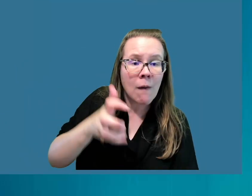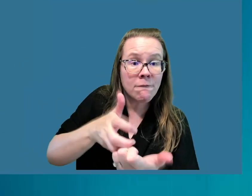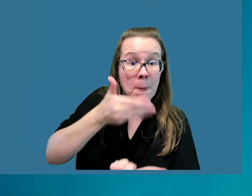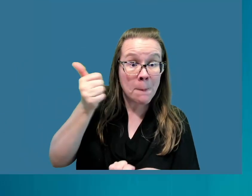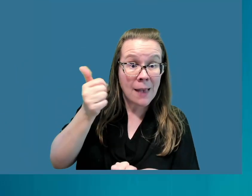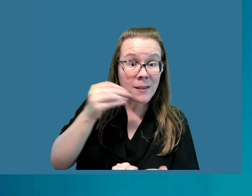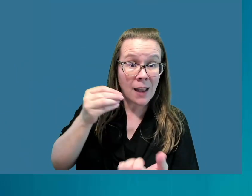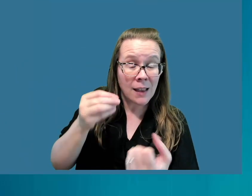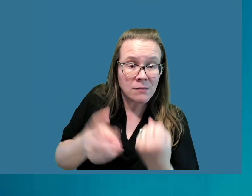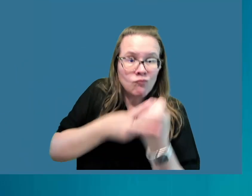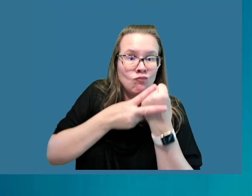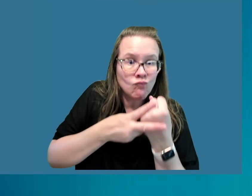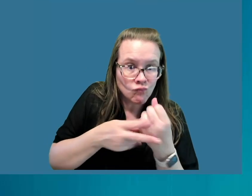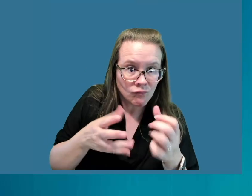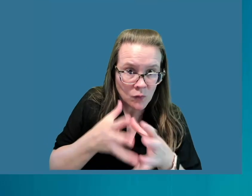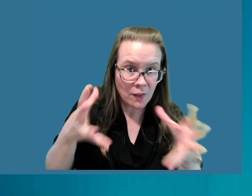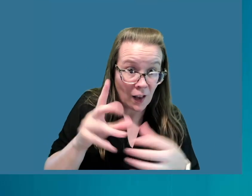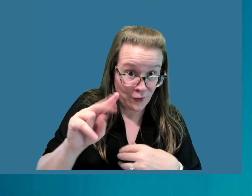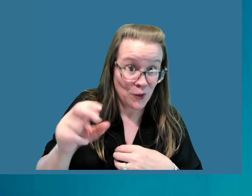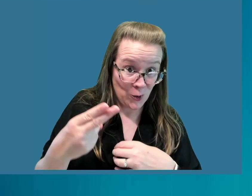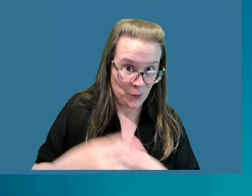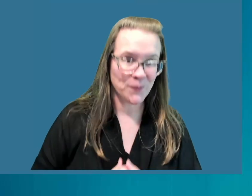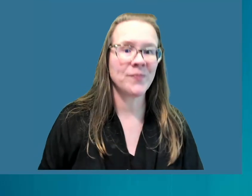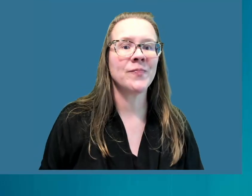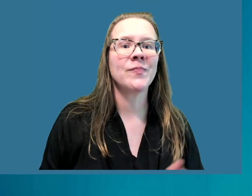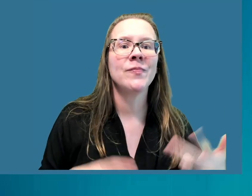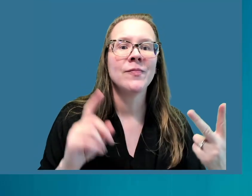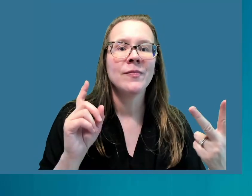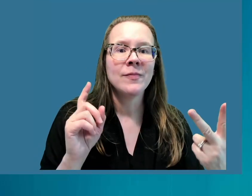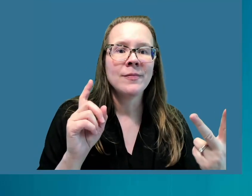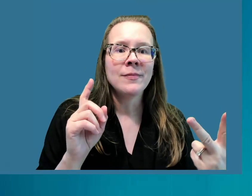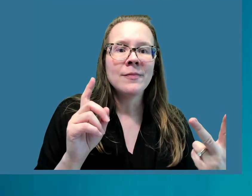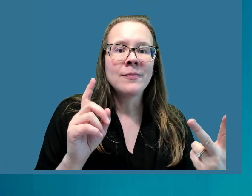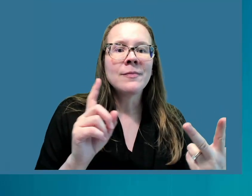rotate the cookie cutter above the rolled out cookie dough to see maybe if there's a different